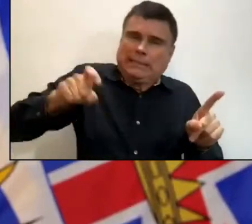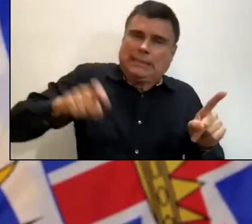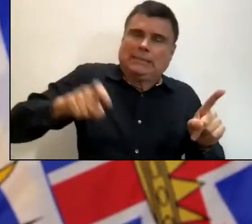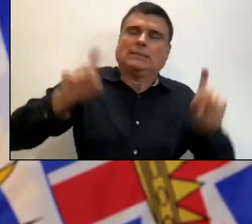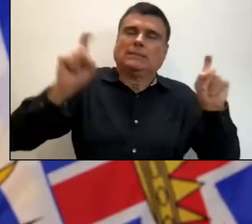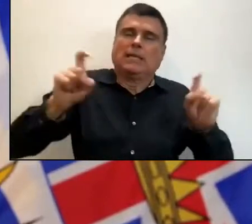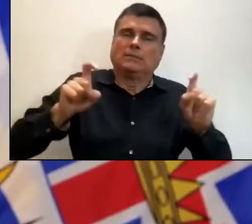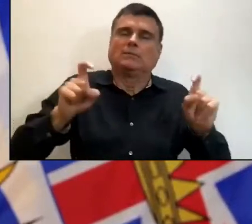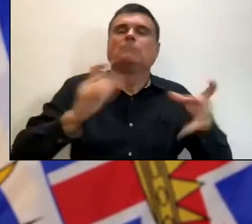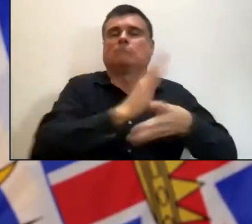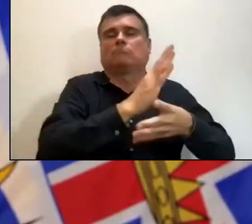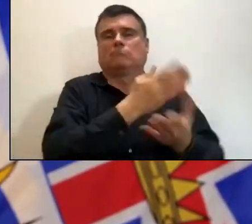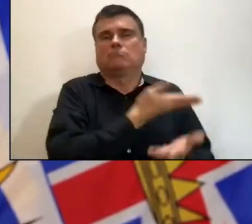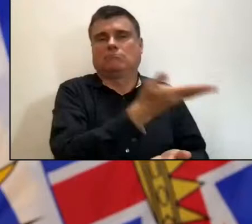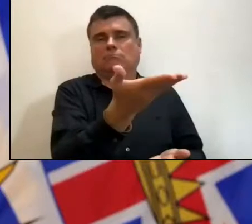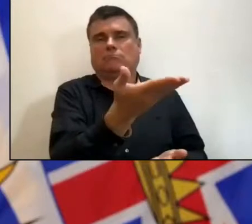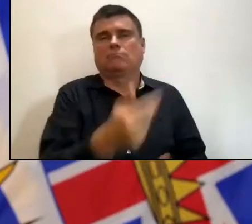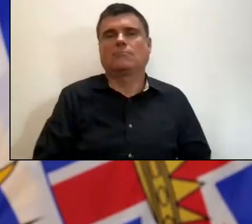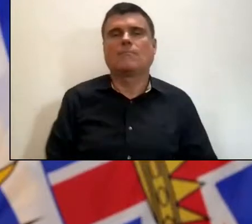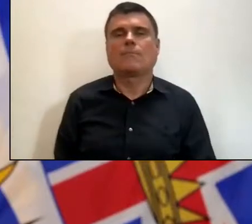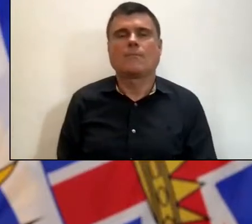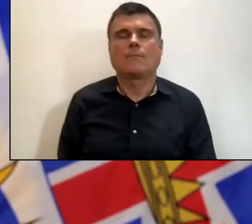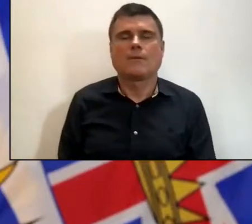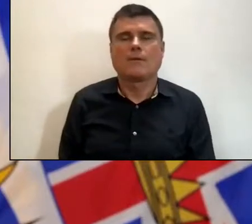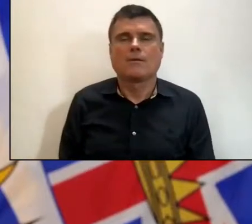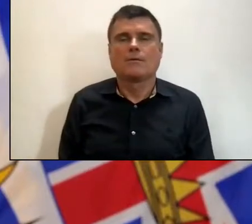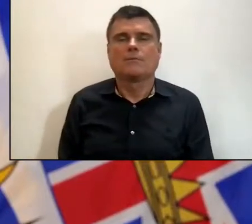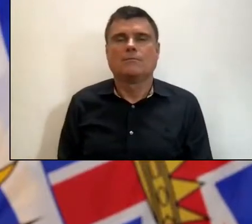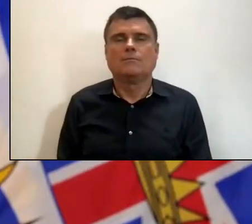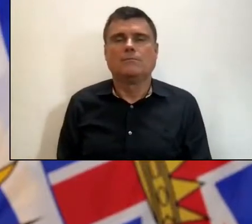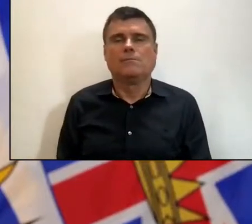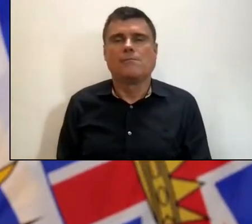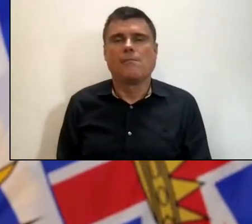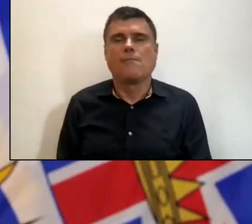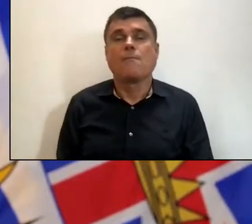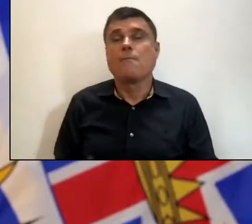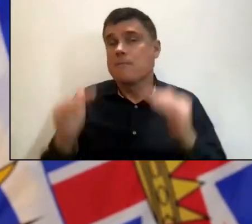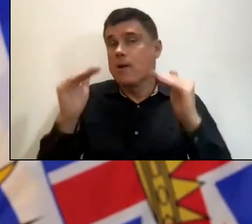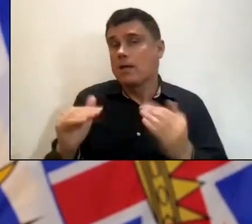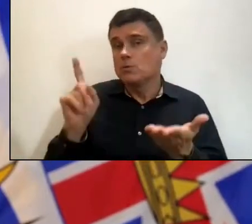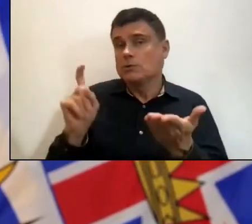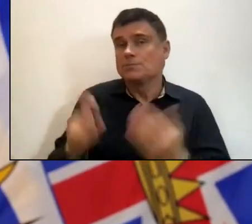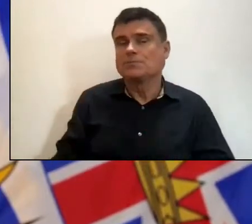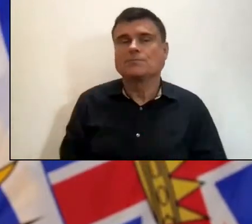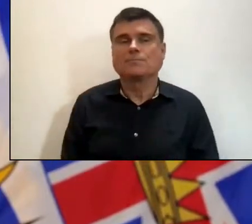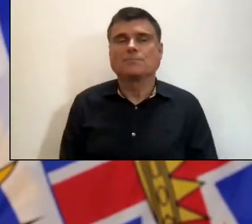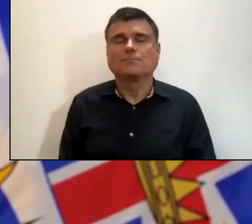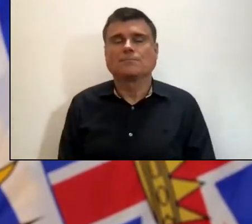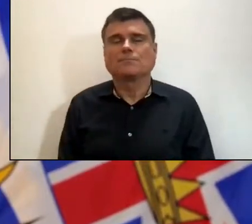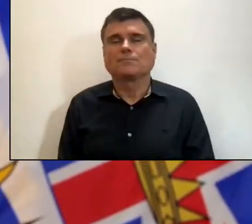Next question is from Richard, global news. Dr. Henry, as you are acutely